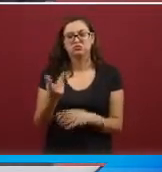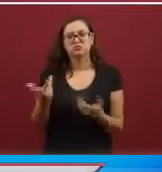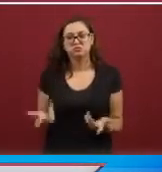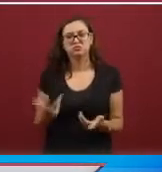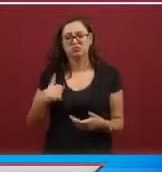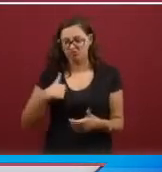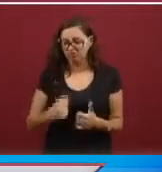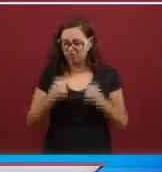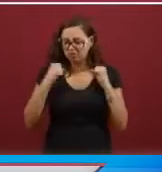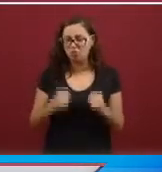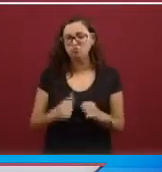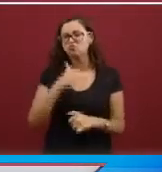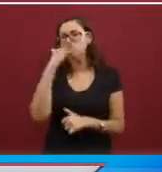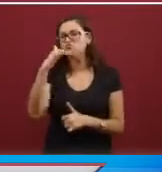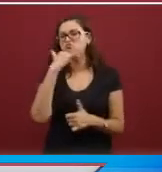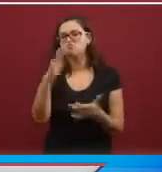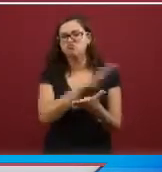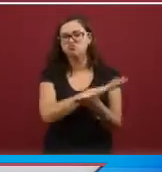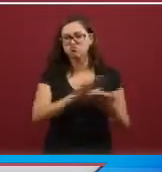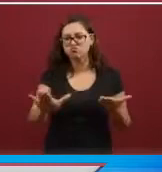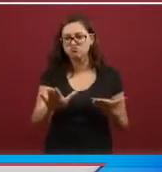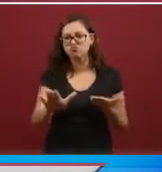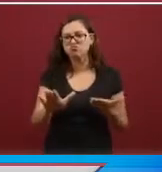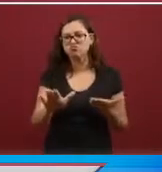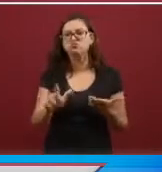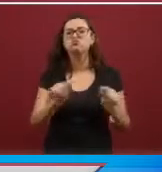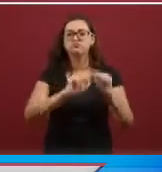The definition in a single word of neoliberalism is Corruption